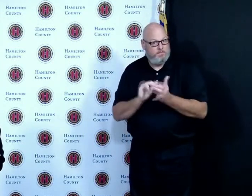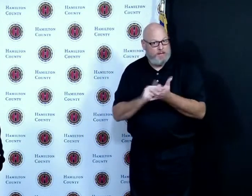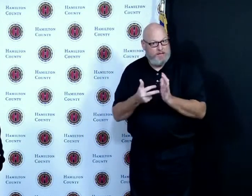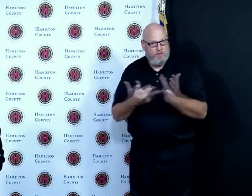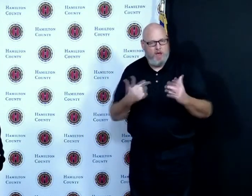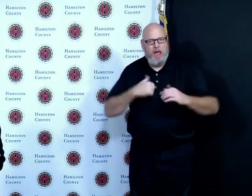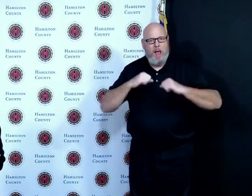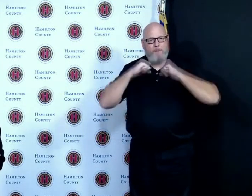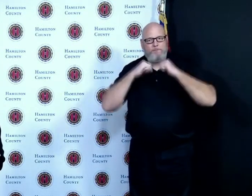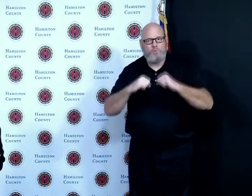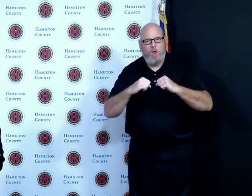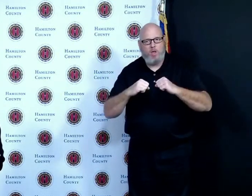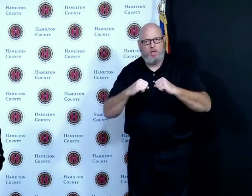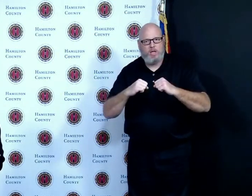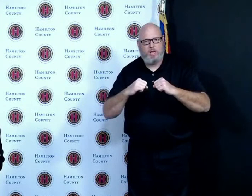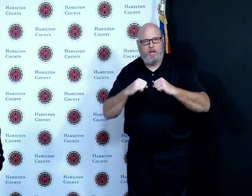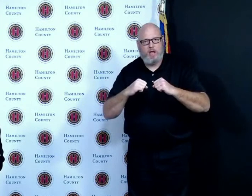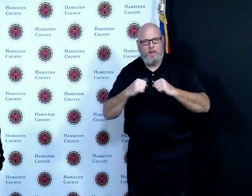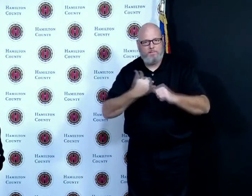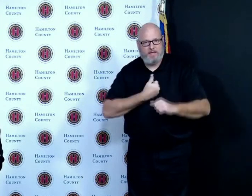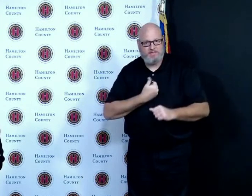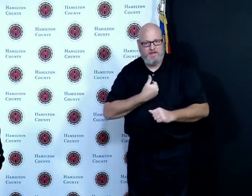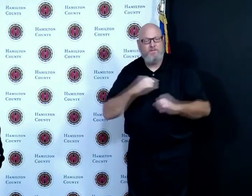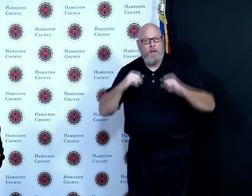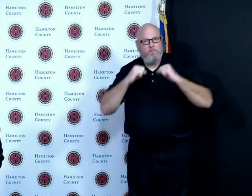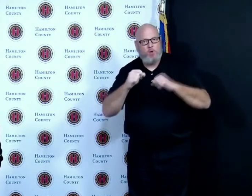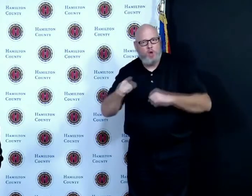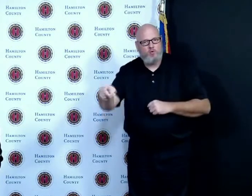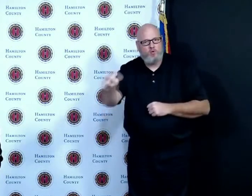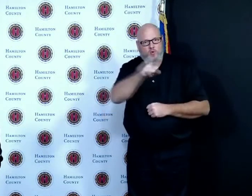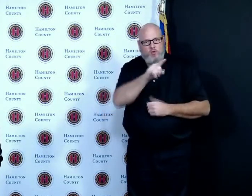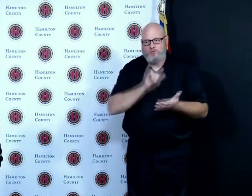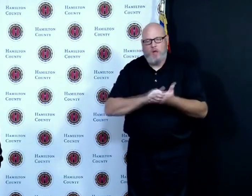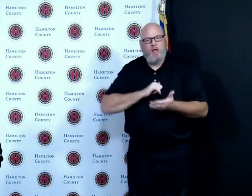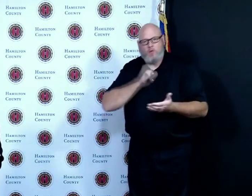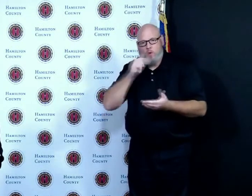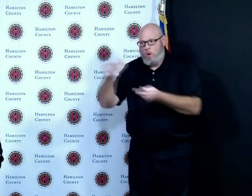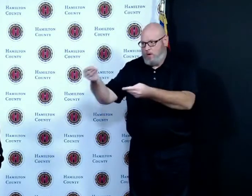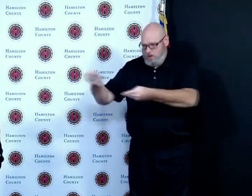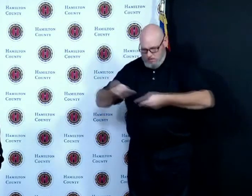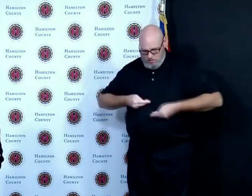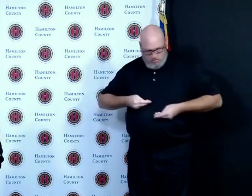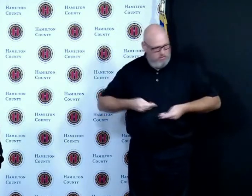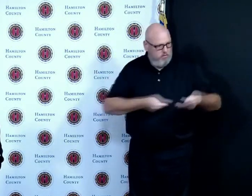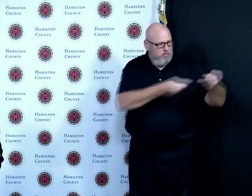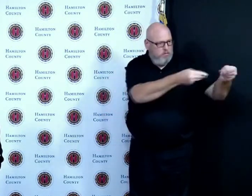the bottom line that we now have moving into this year and so we are trying to figure out